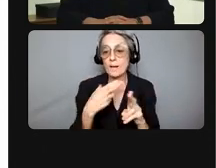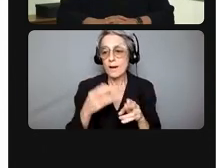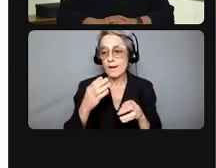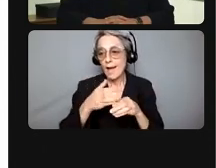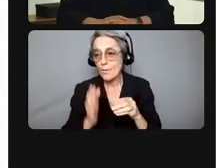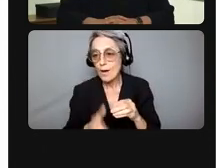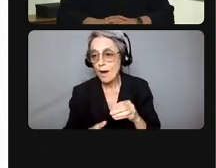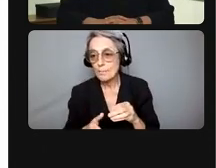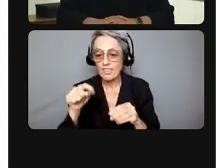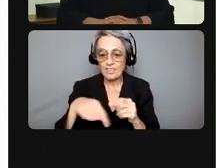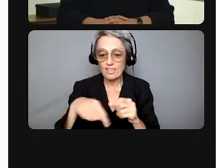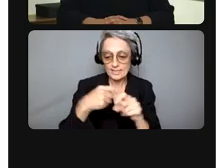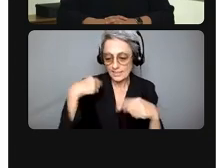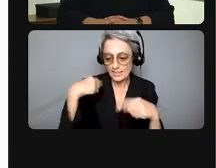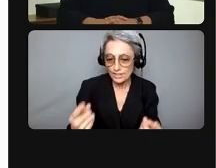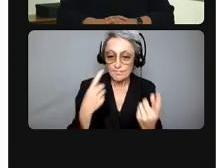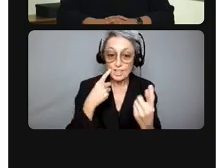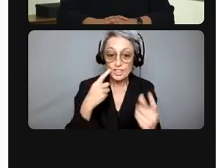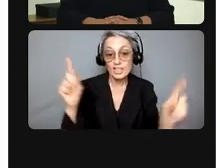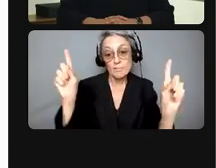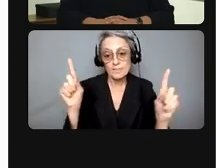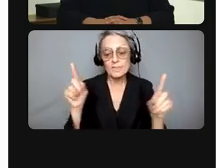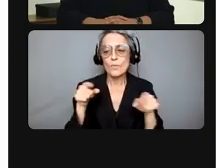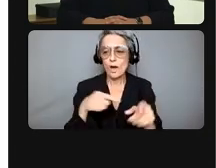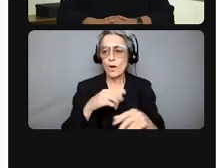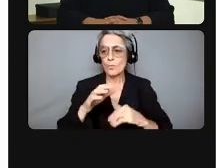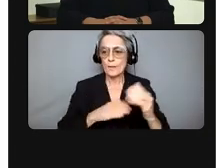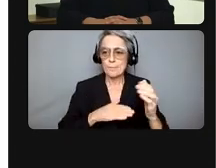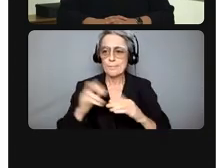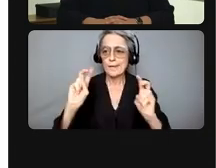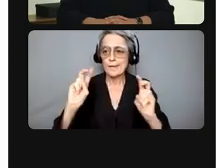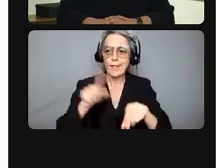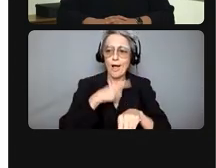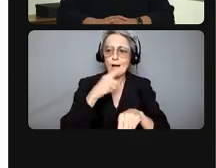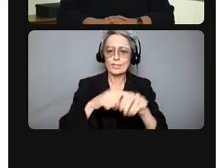as we build the long term systems in order to deliver on such big projects